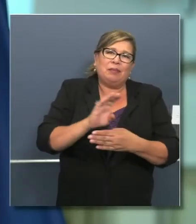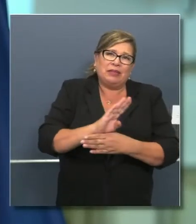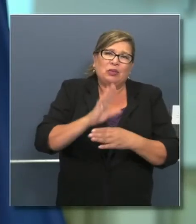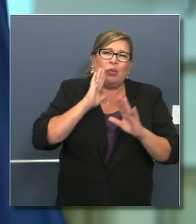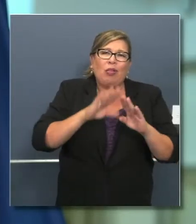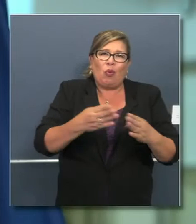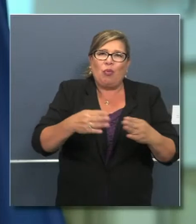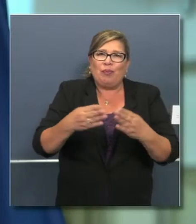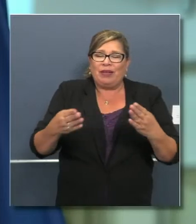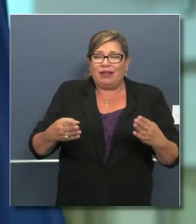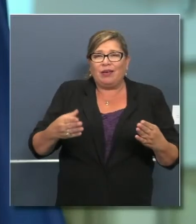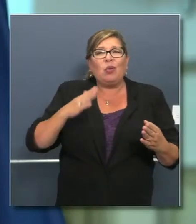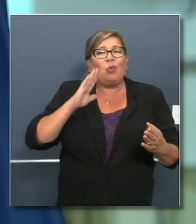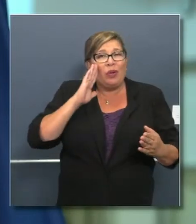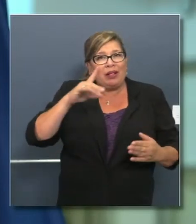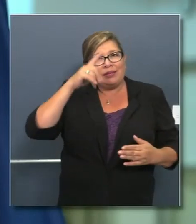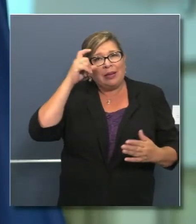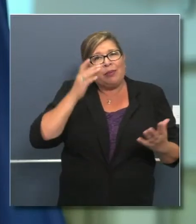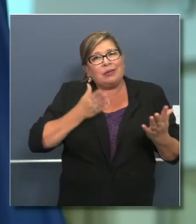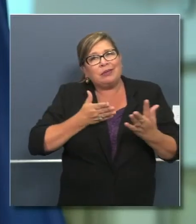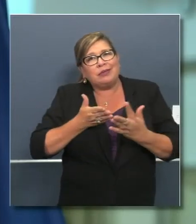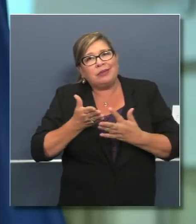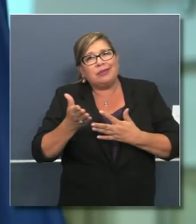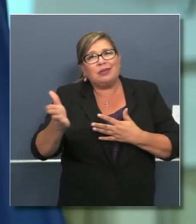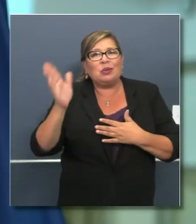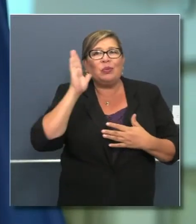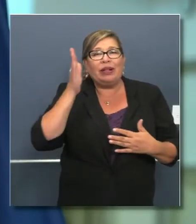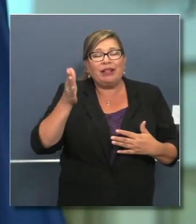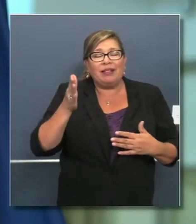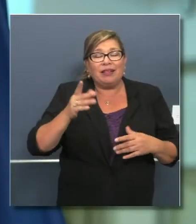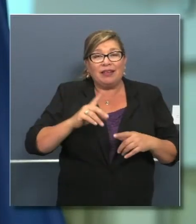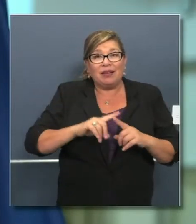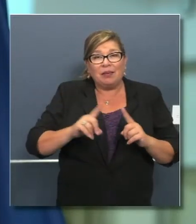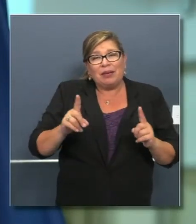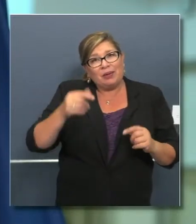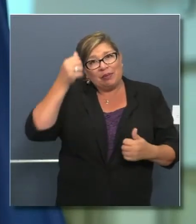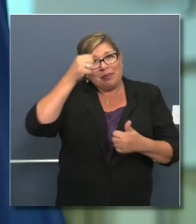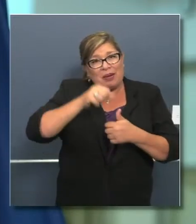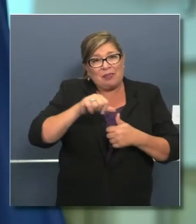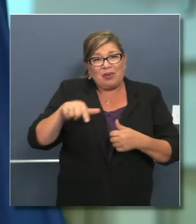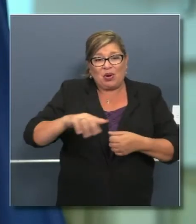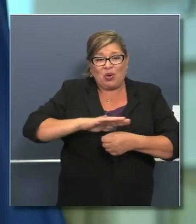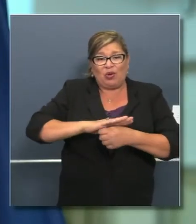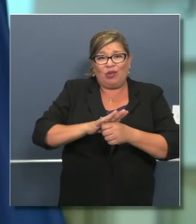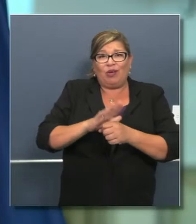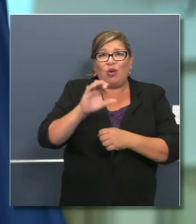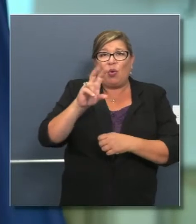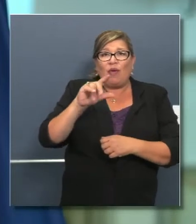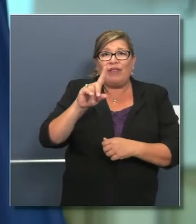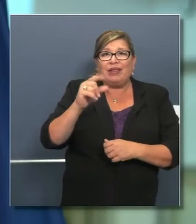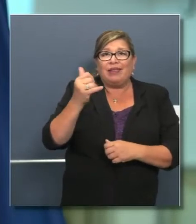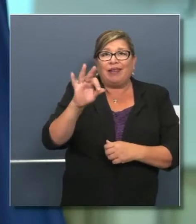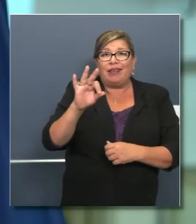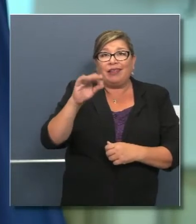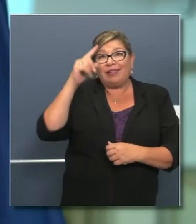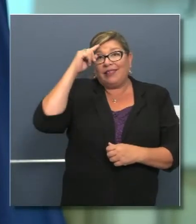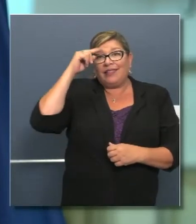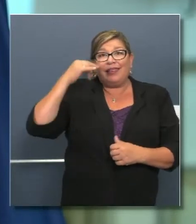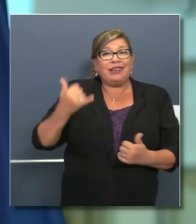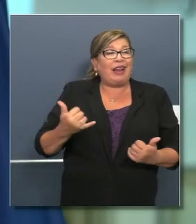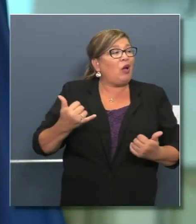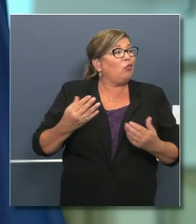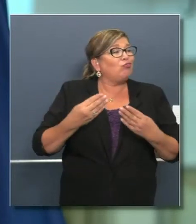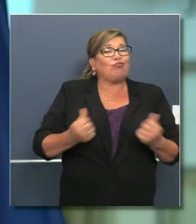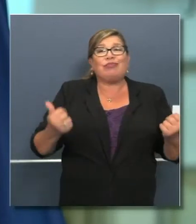kovat 19 didn't take summer recess didn't take the summer vacation hasn't gone away I know a lot of